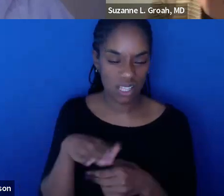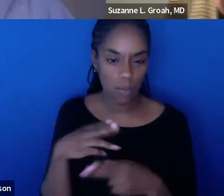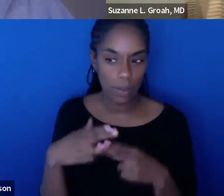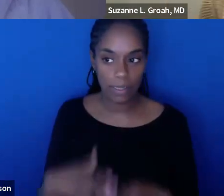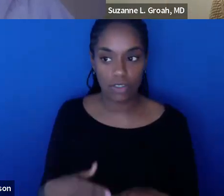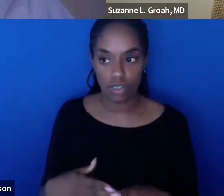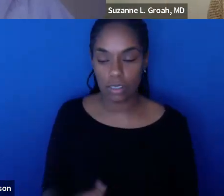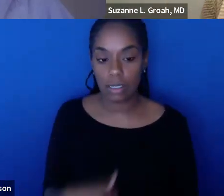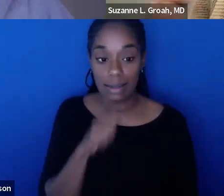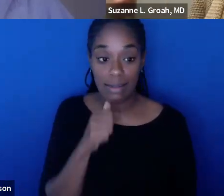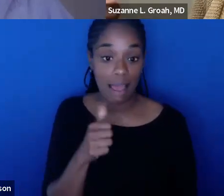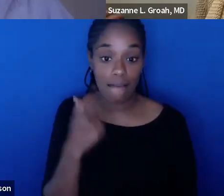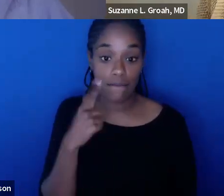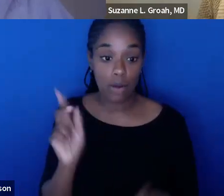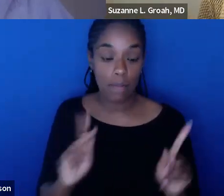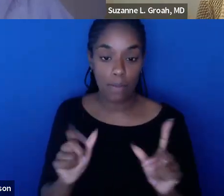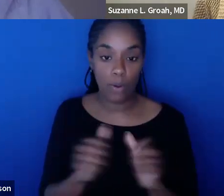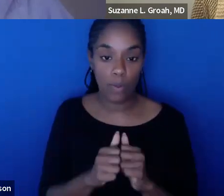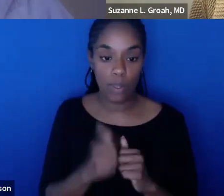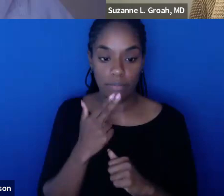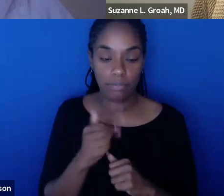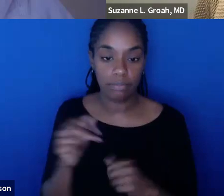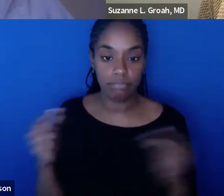even for people with acute injuries, people with chronic injuries too,